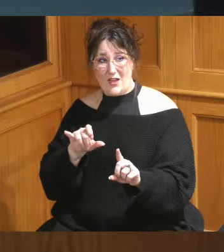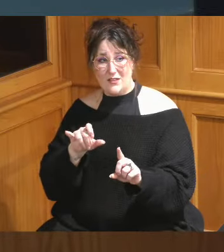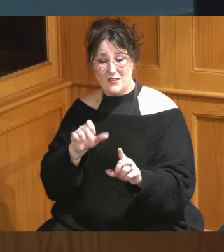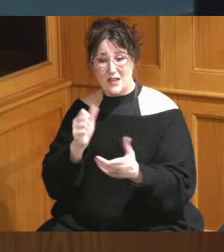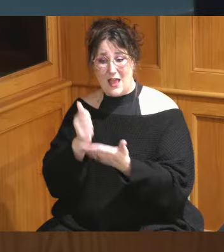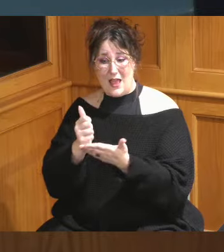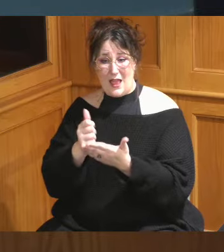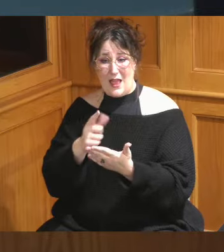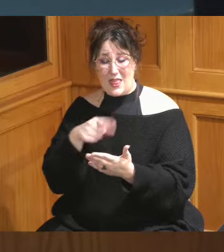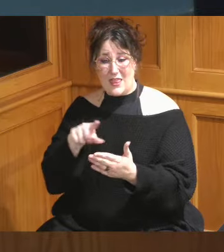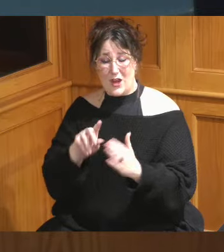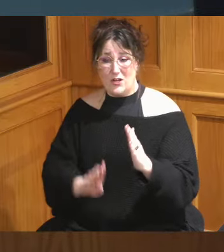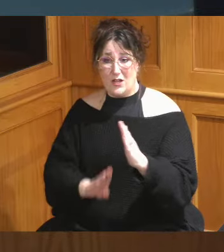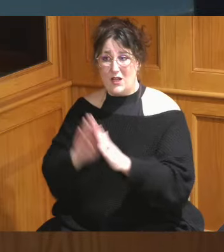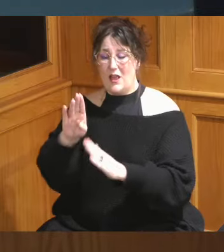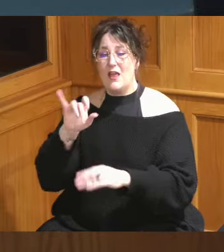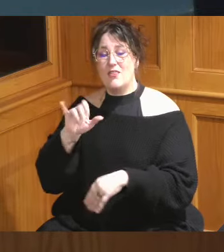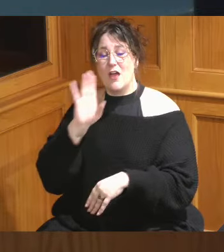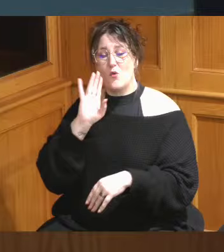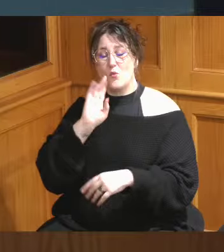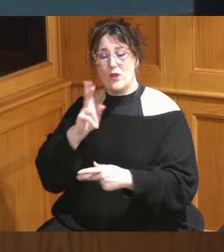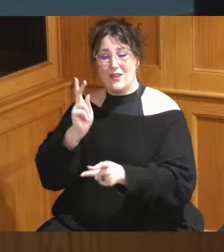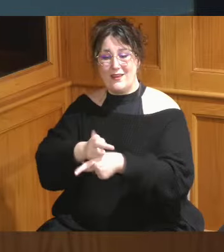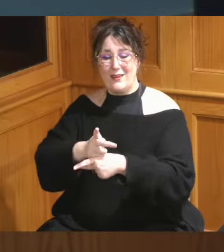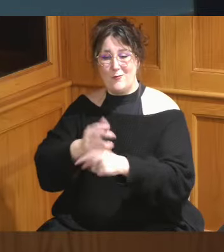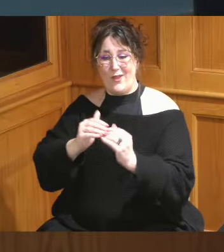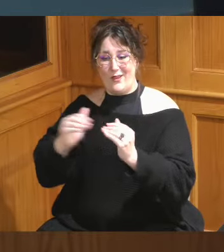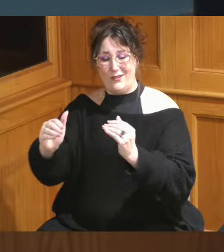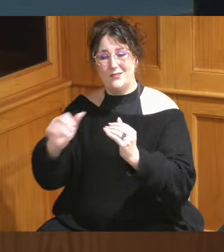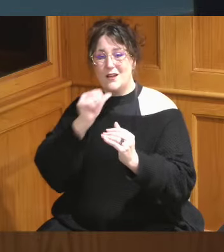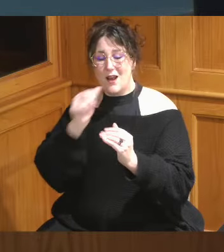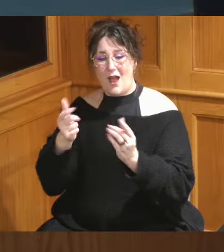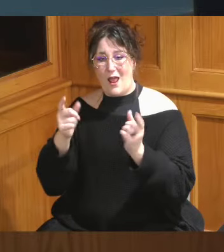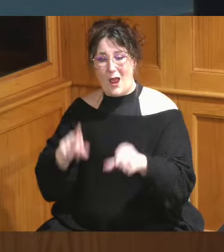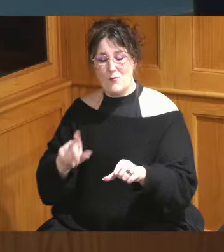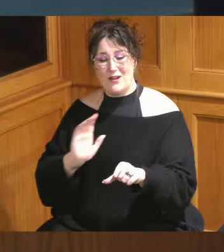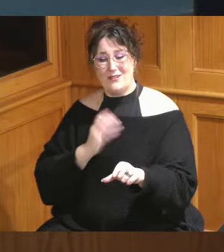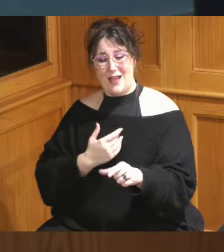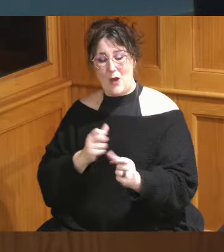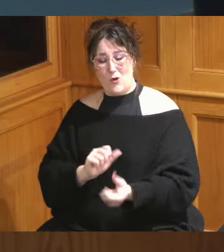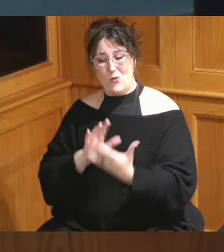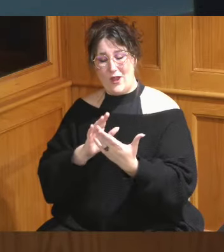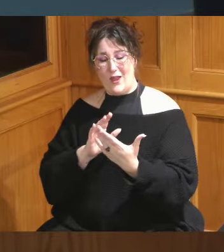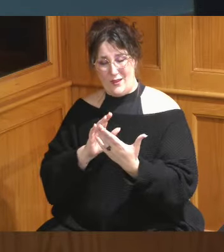and spiking. this will keep that from happening. And so it is our way of addressing that problem.